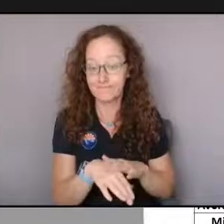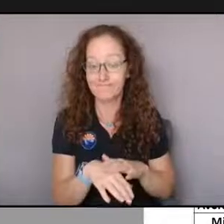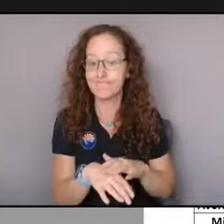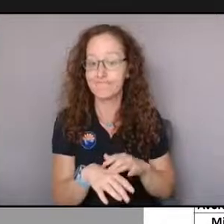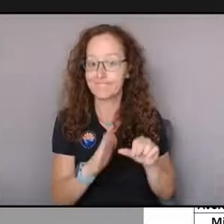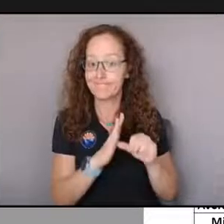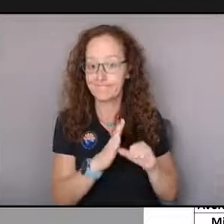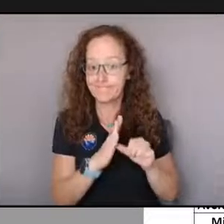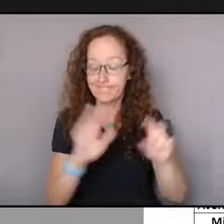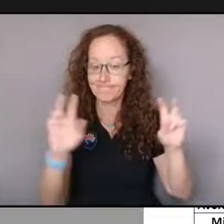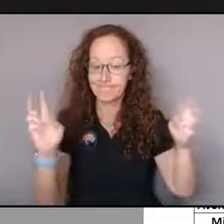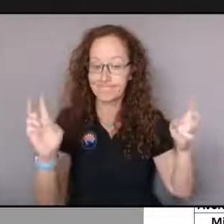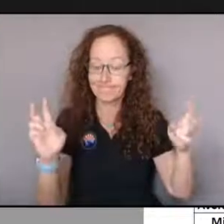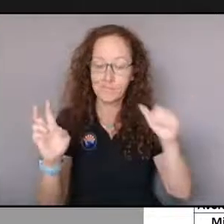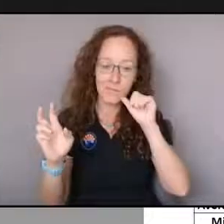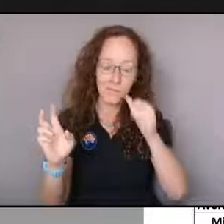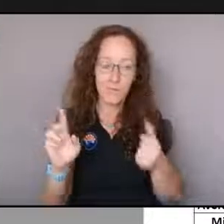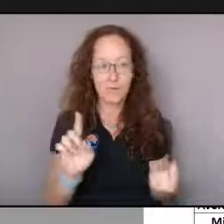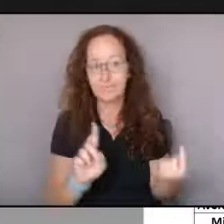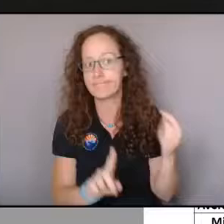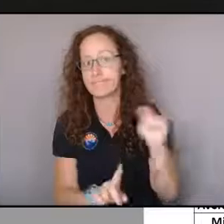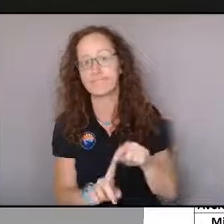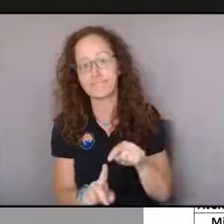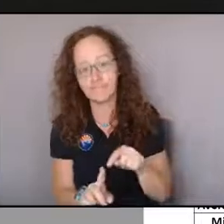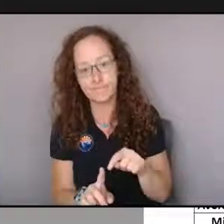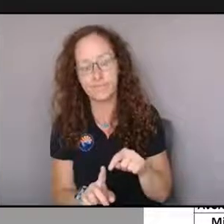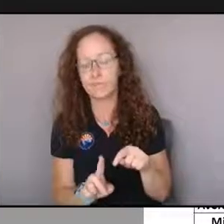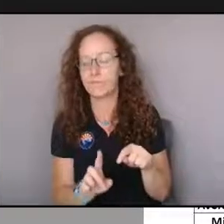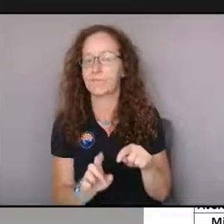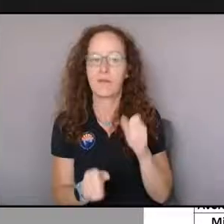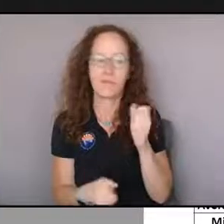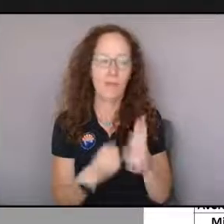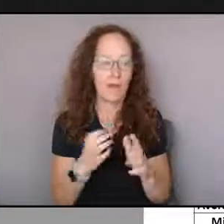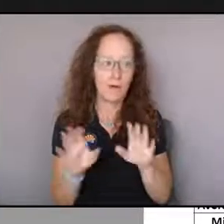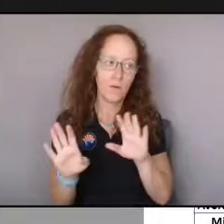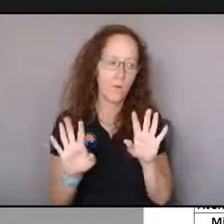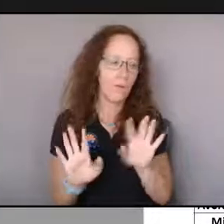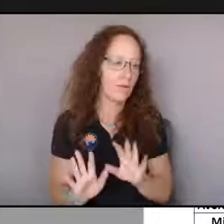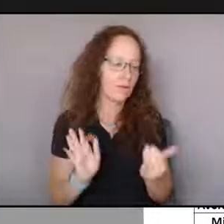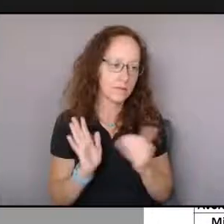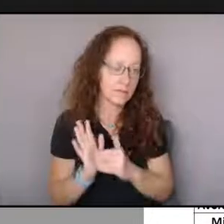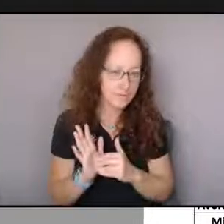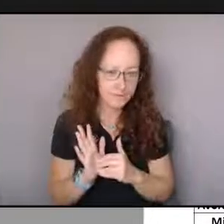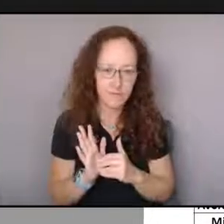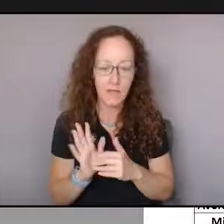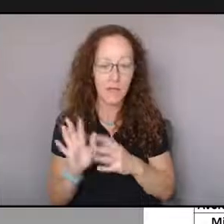TOMORROW. WE ARE BACK -- SQUARELY BACK INTO FIRE WEATHER ONCE AGAIN.